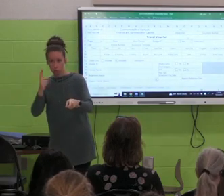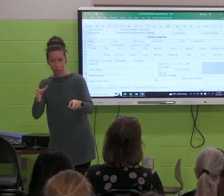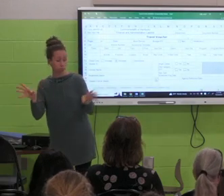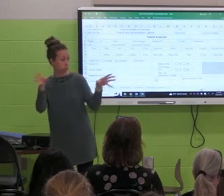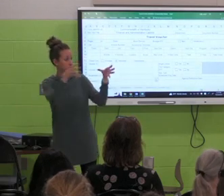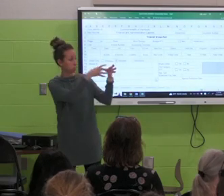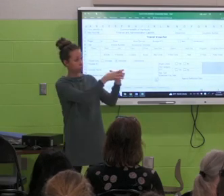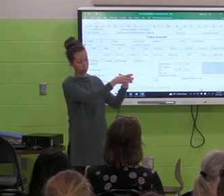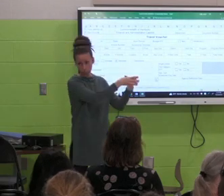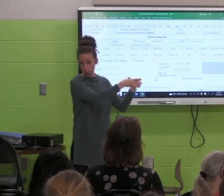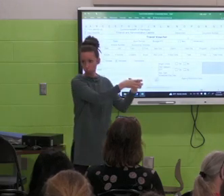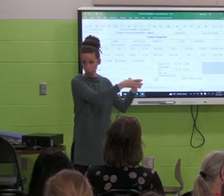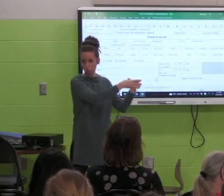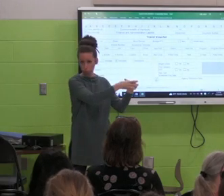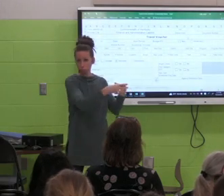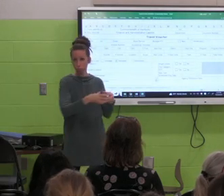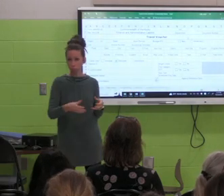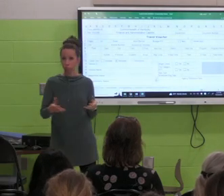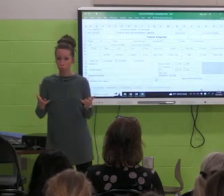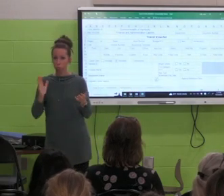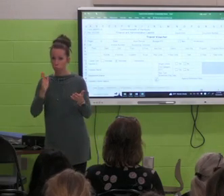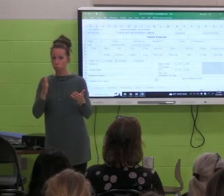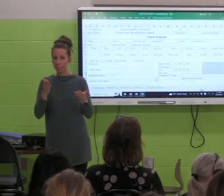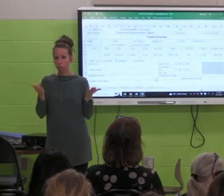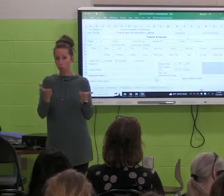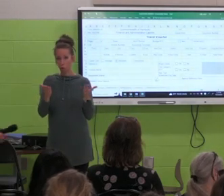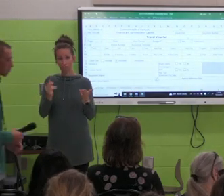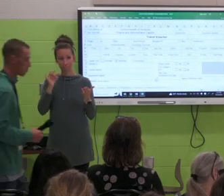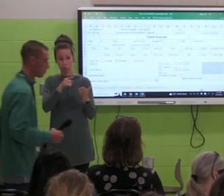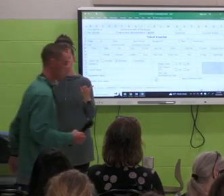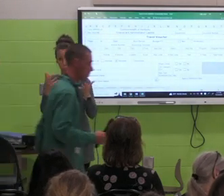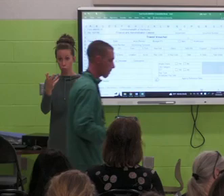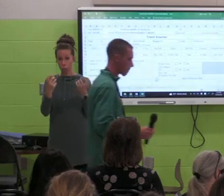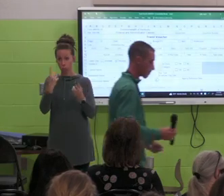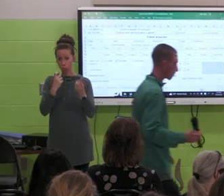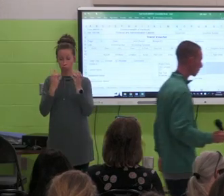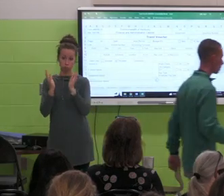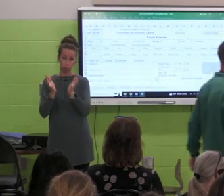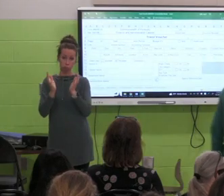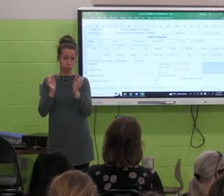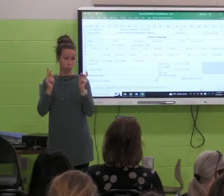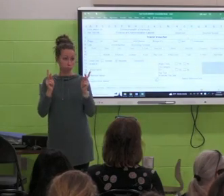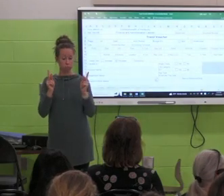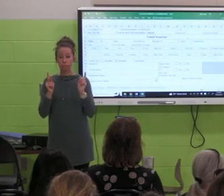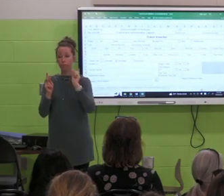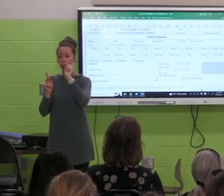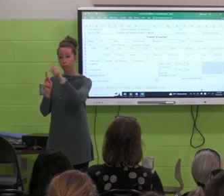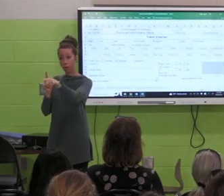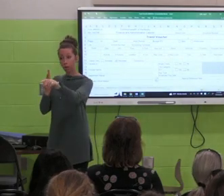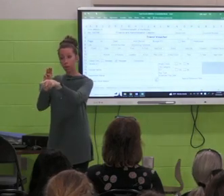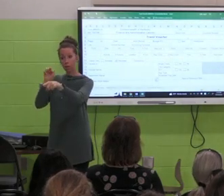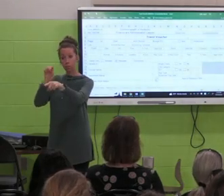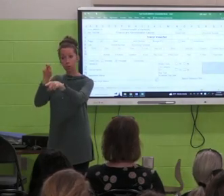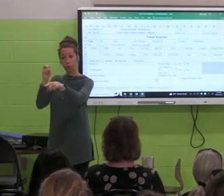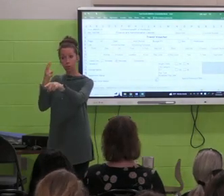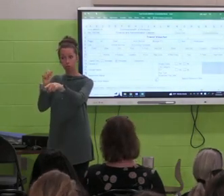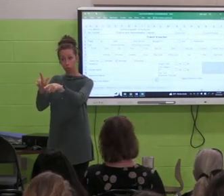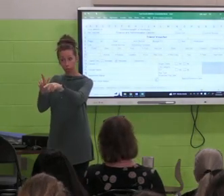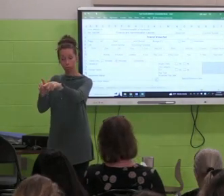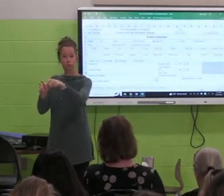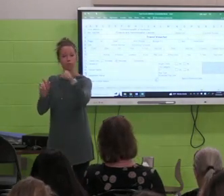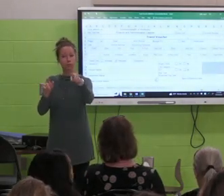for us um or just want talk or just you know whatever Marshall and Kelly can talk to Kimmy and